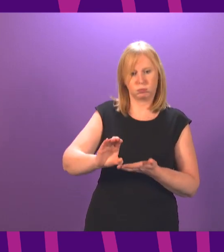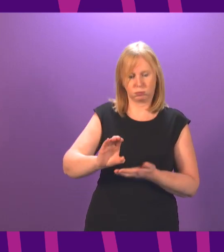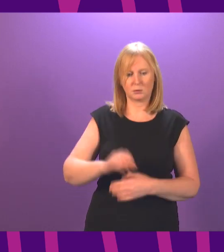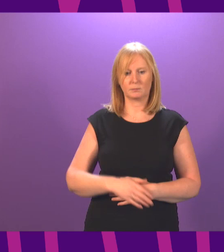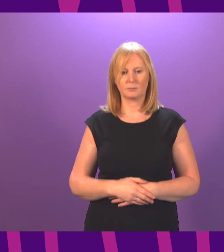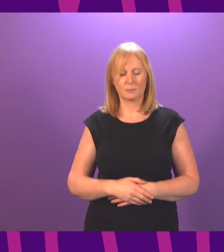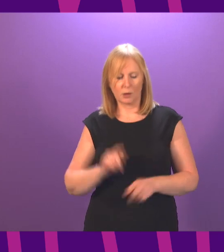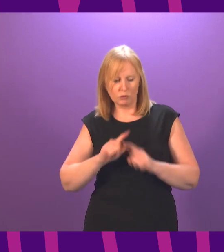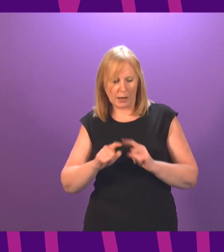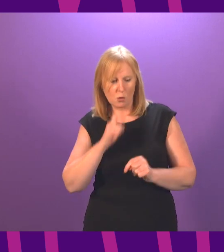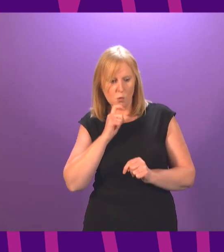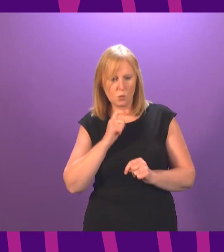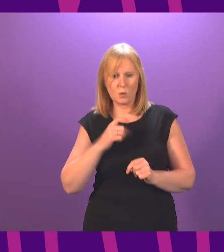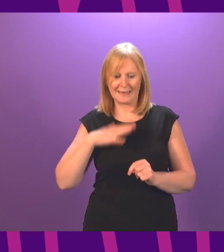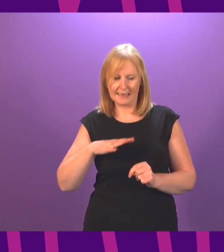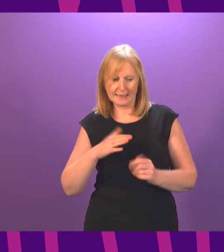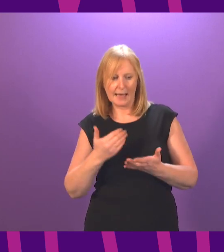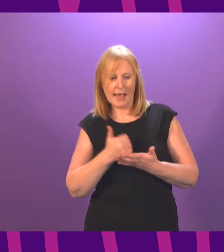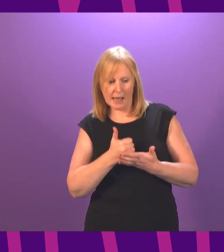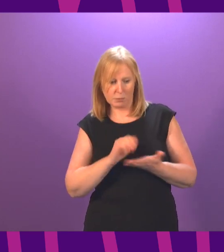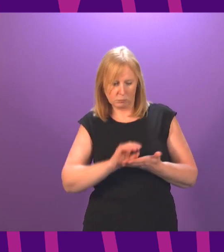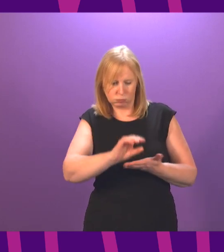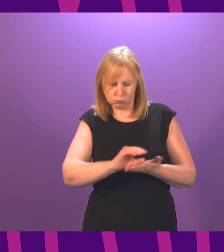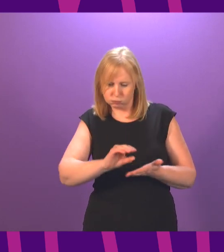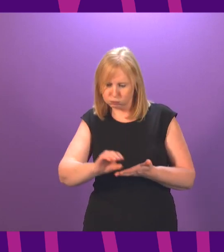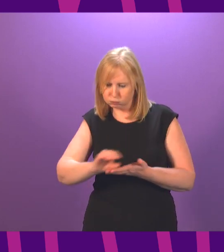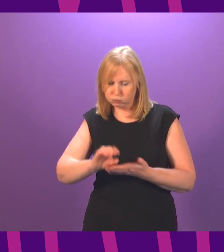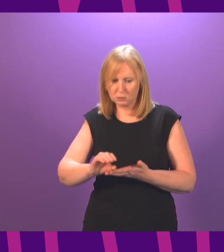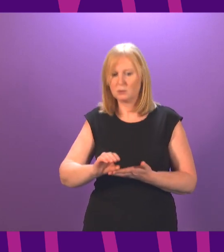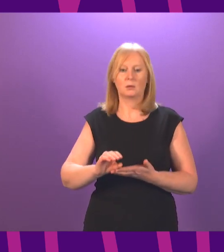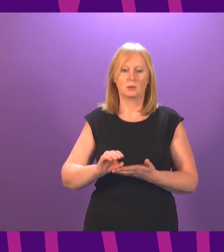who need the most help. Obviously, the Scottish Government’s tax powers are limited in that